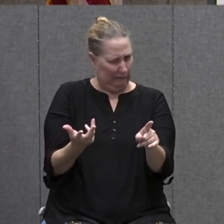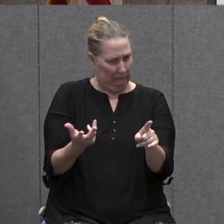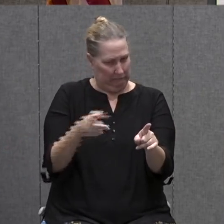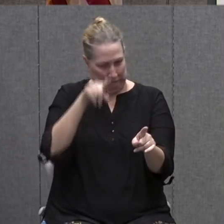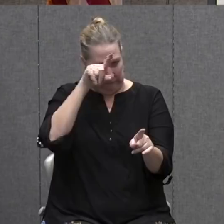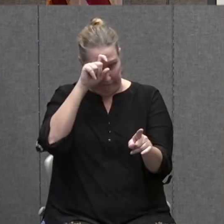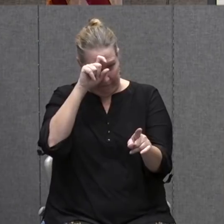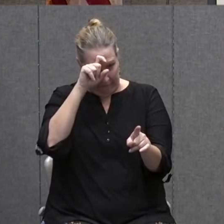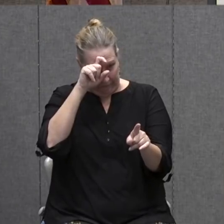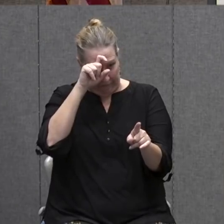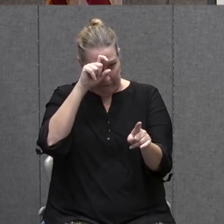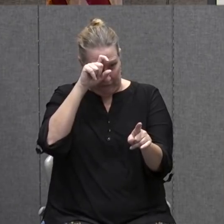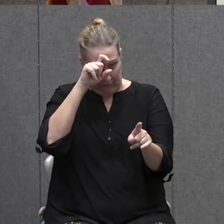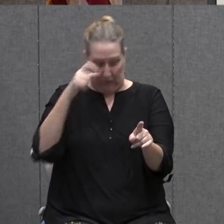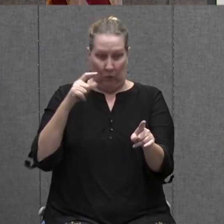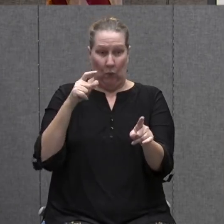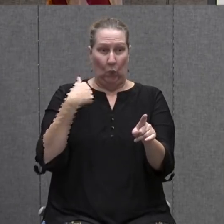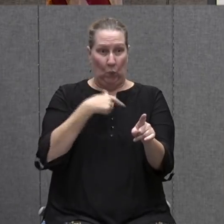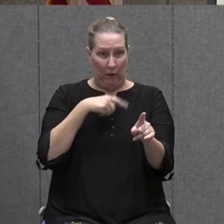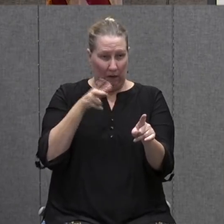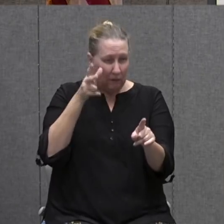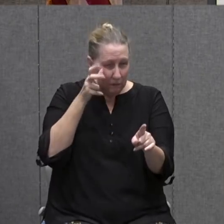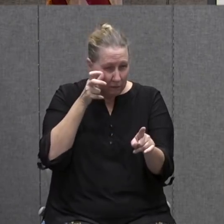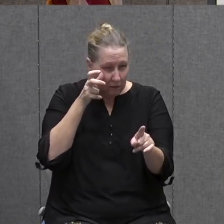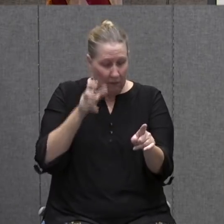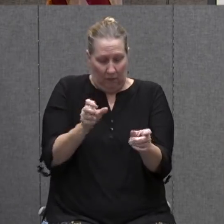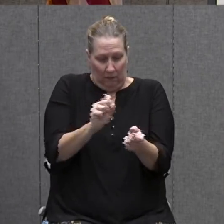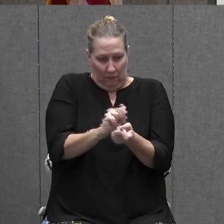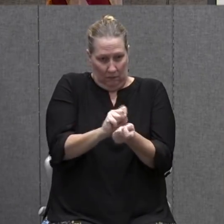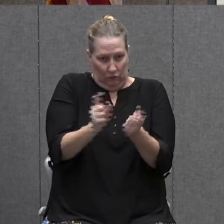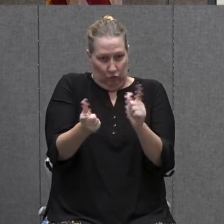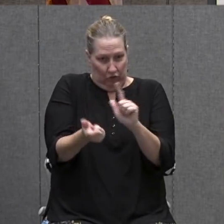so that we understand what is being communicated.